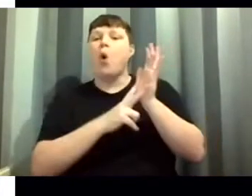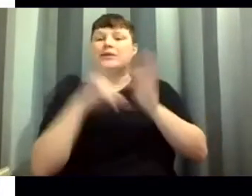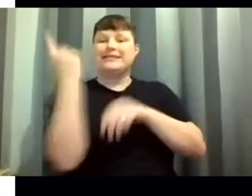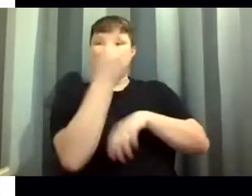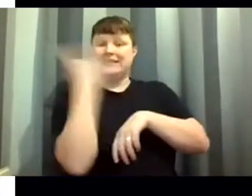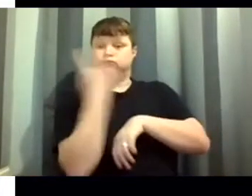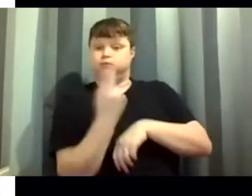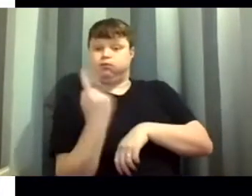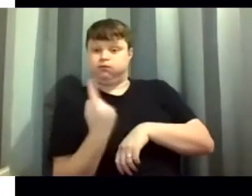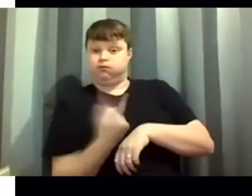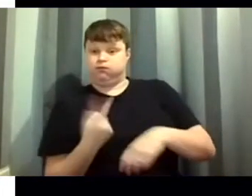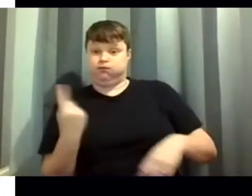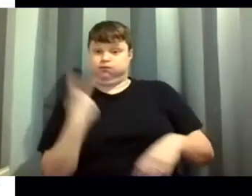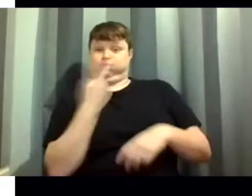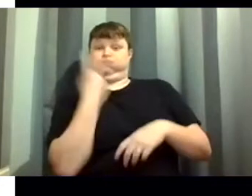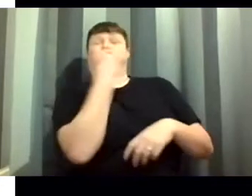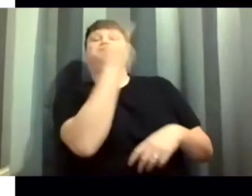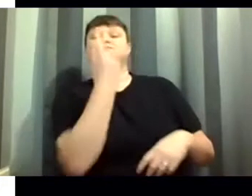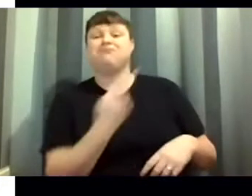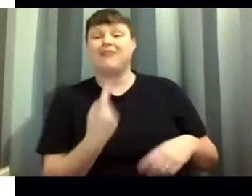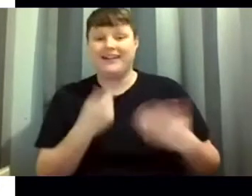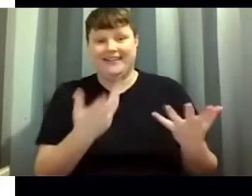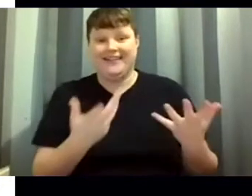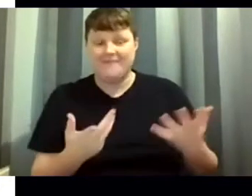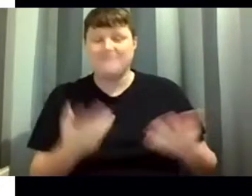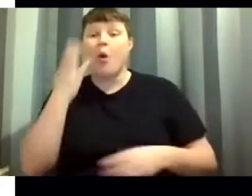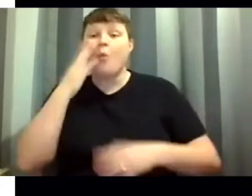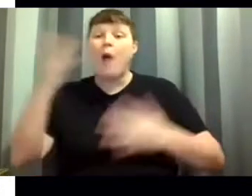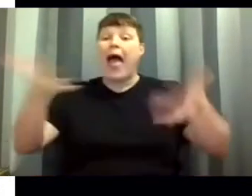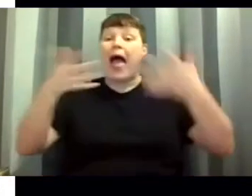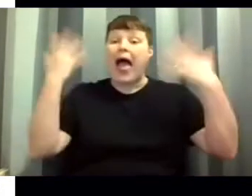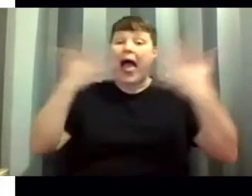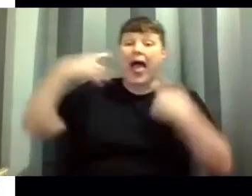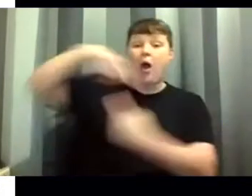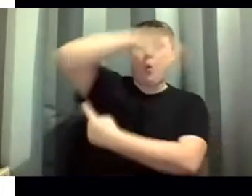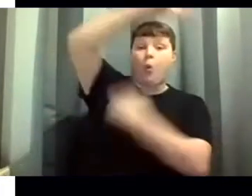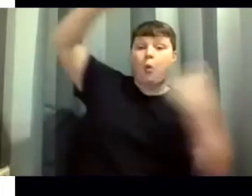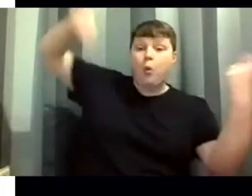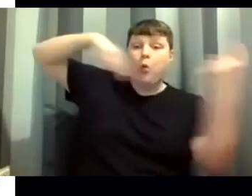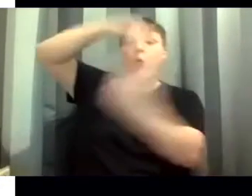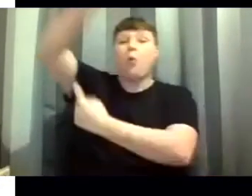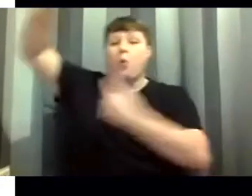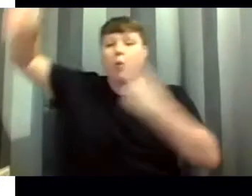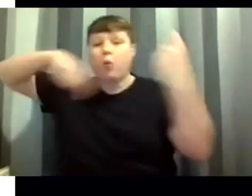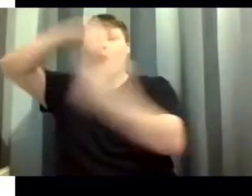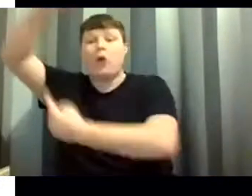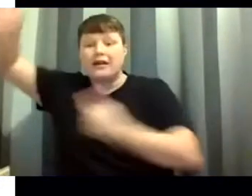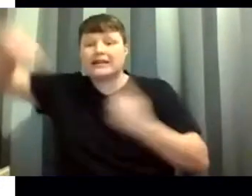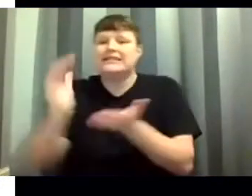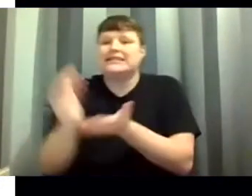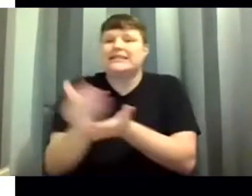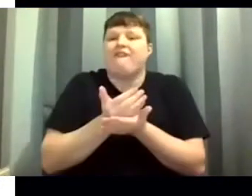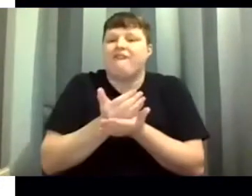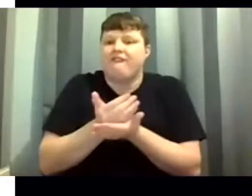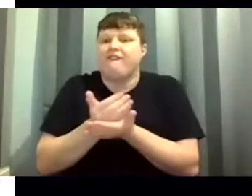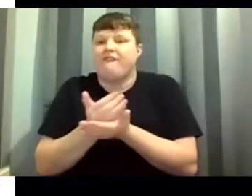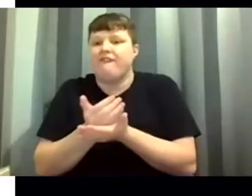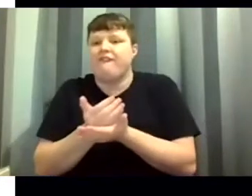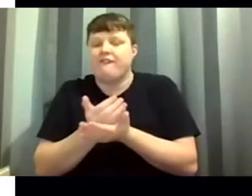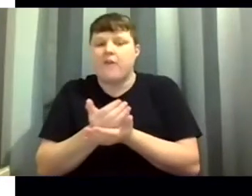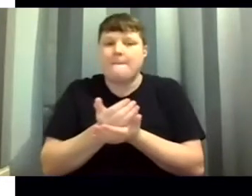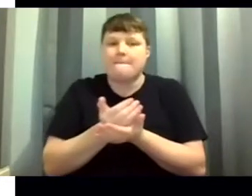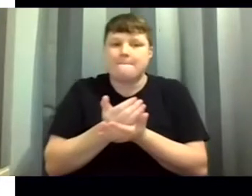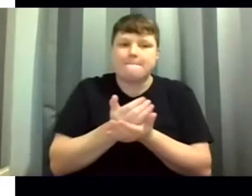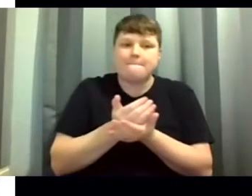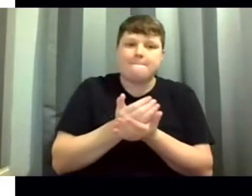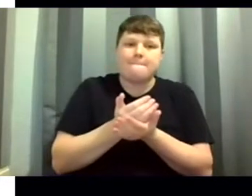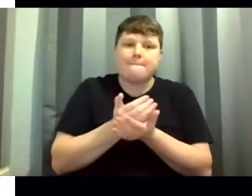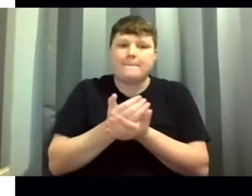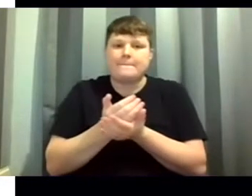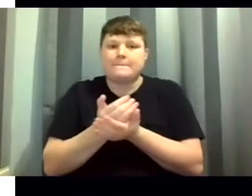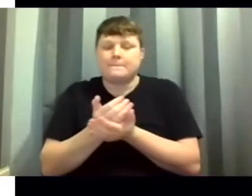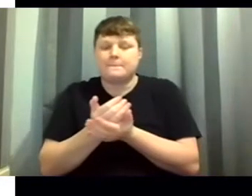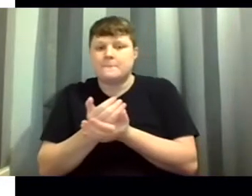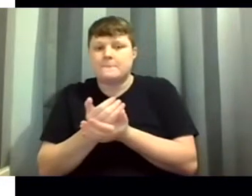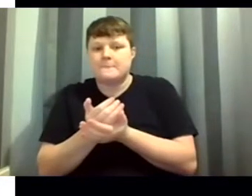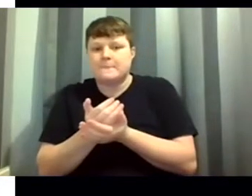spinny-ness but, when the air is moved around, it's conserved. Now, this is also at a high level - at